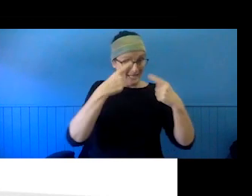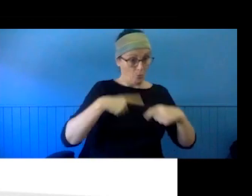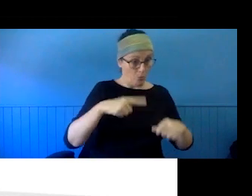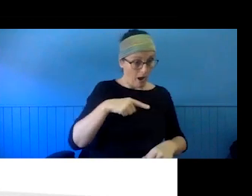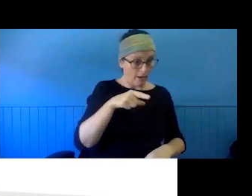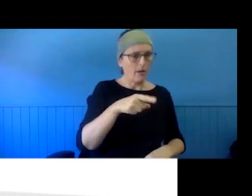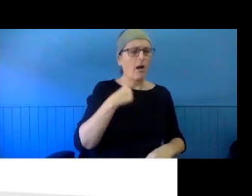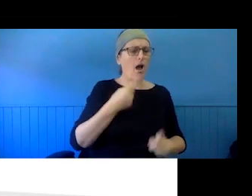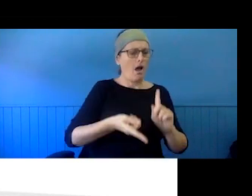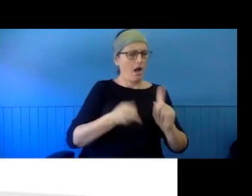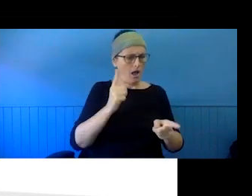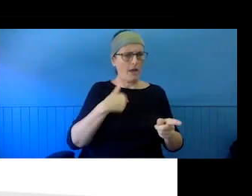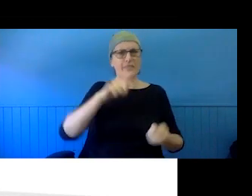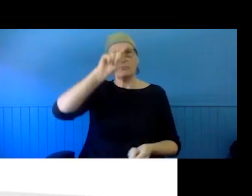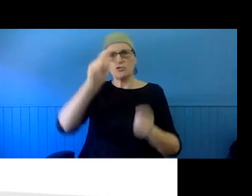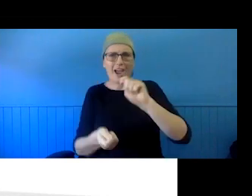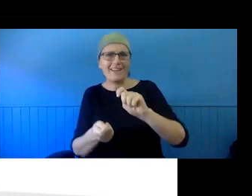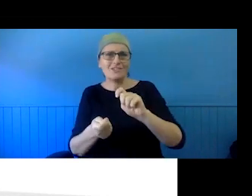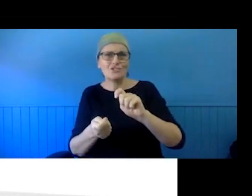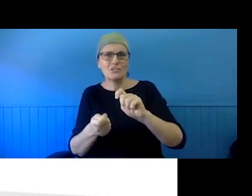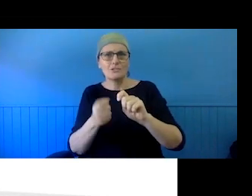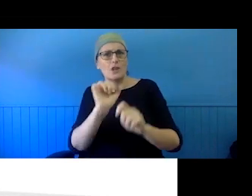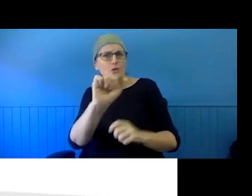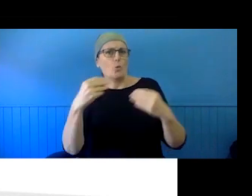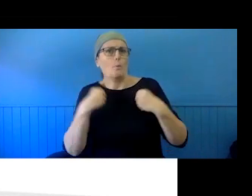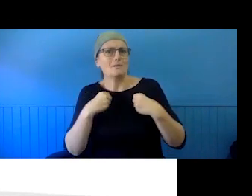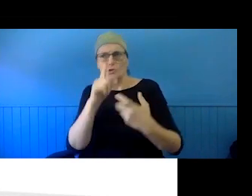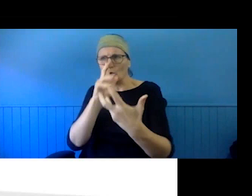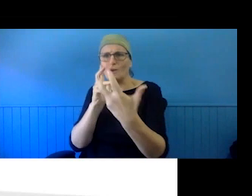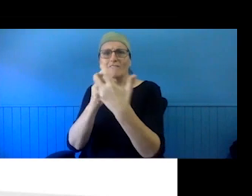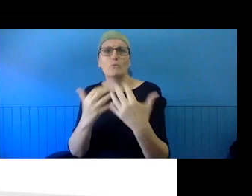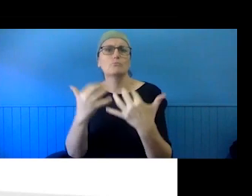the world. So an example of this, and a big shift in a digital